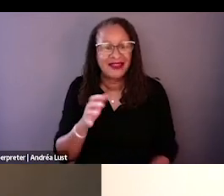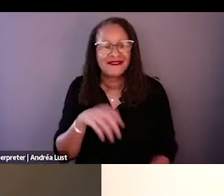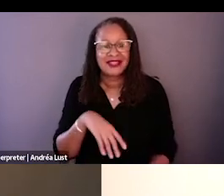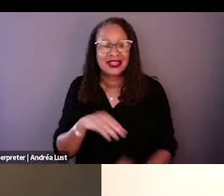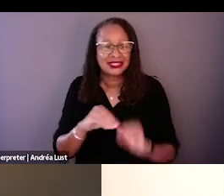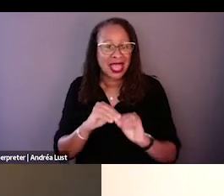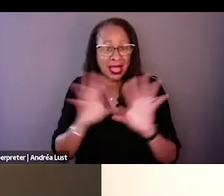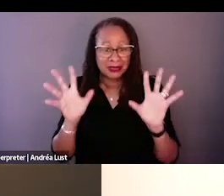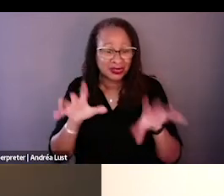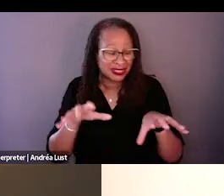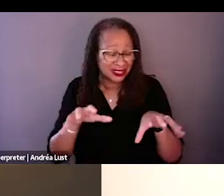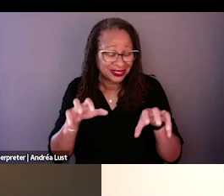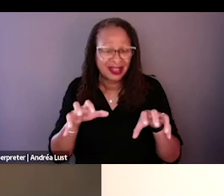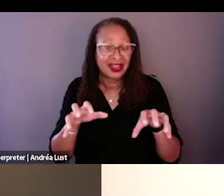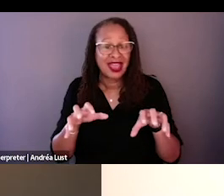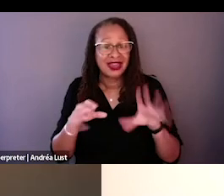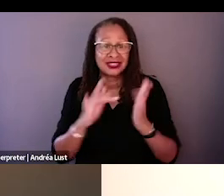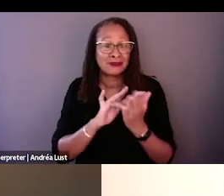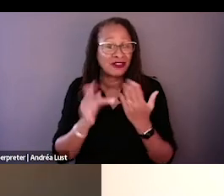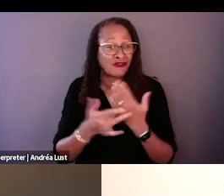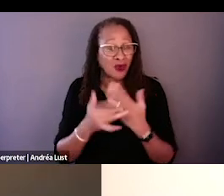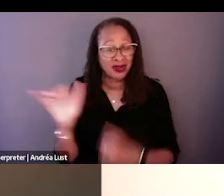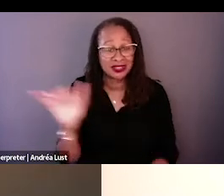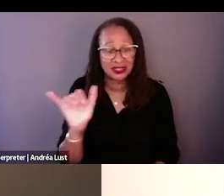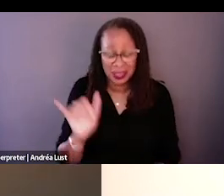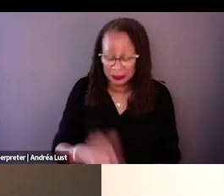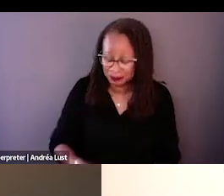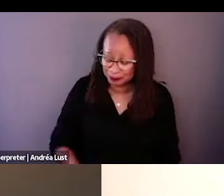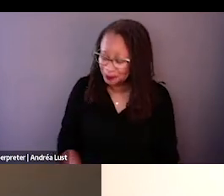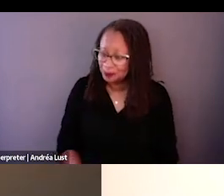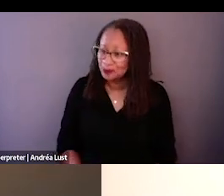plain like in a way --